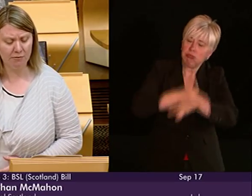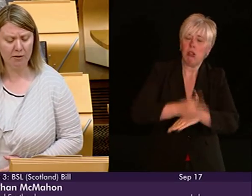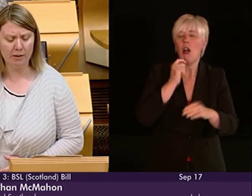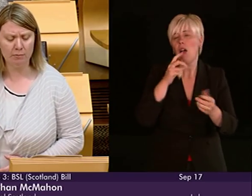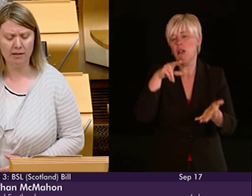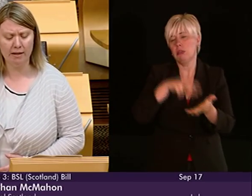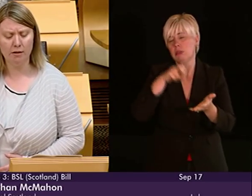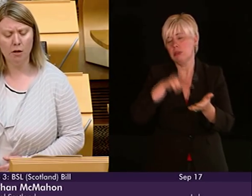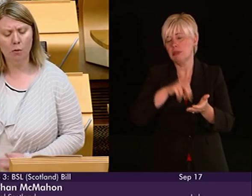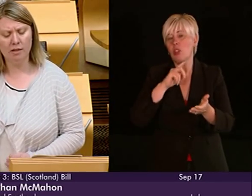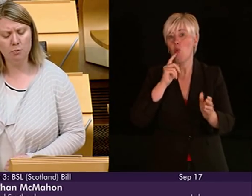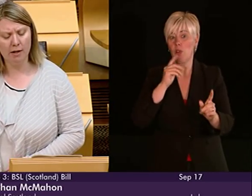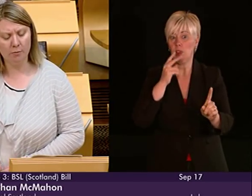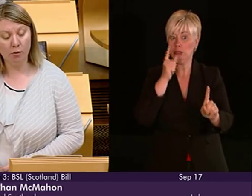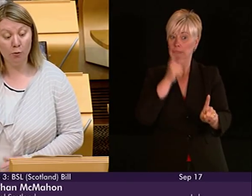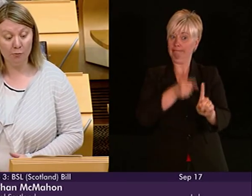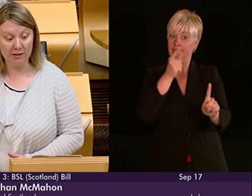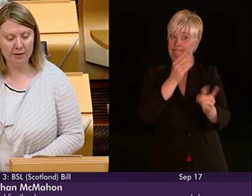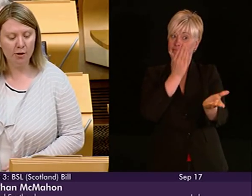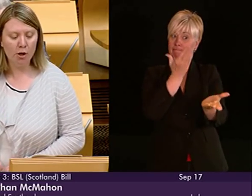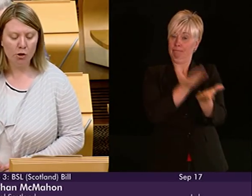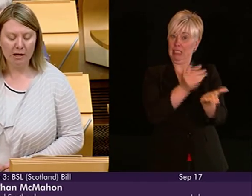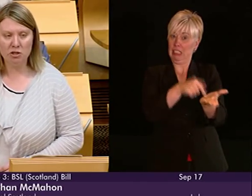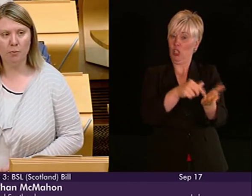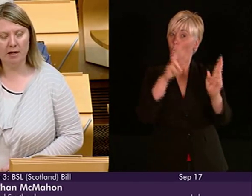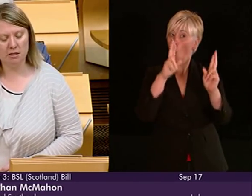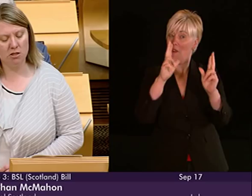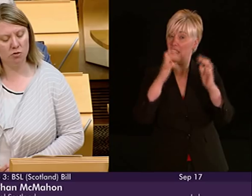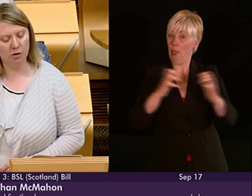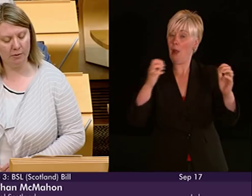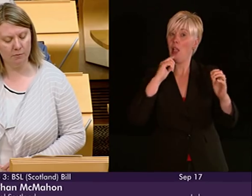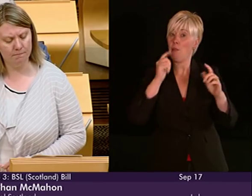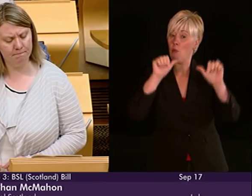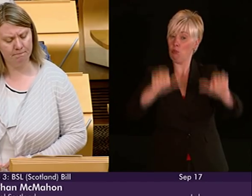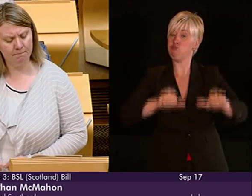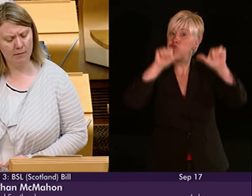recognised at 5 pm tonight, when the Parliament, I hope, unites to pass this historic bill.